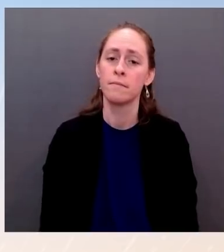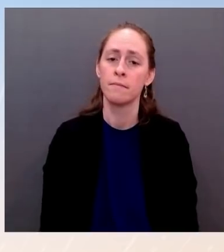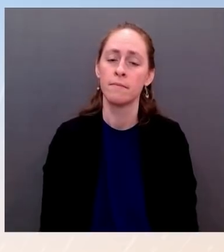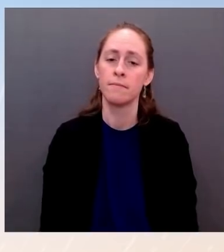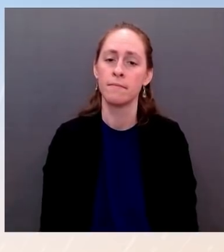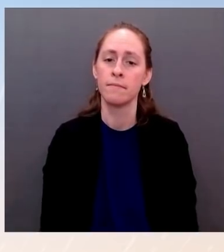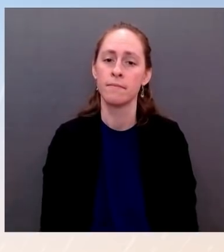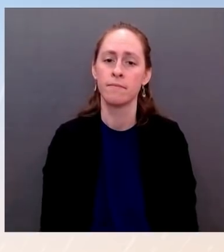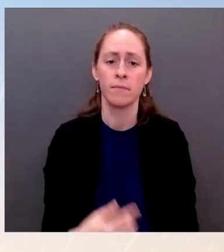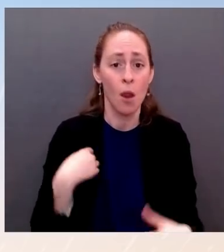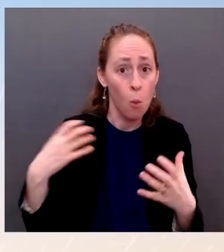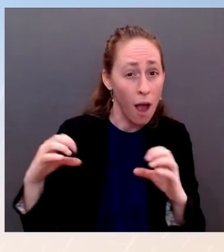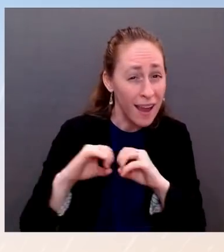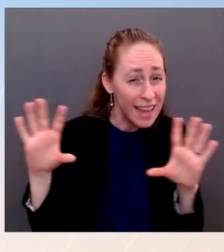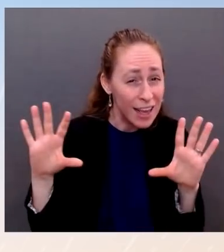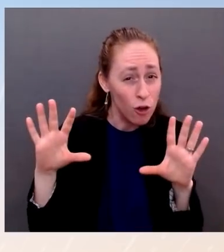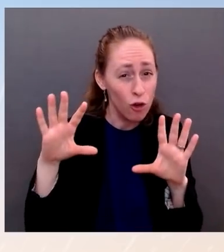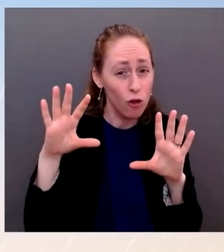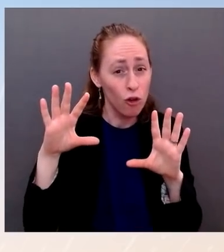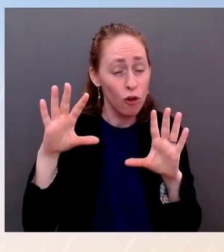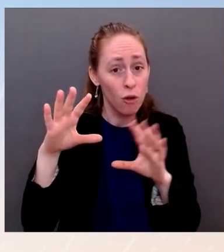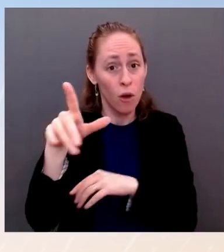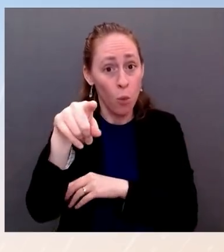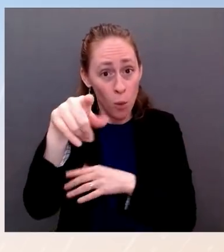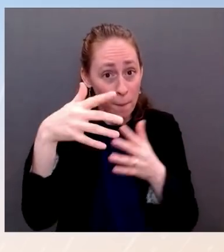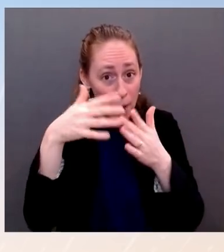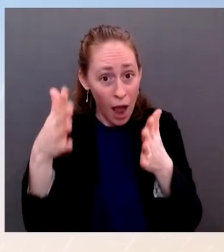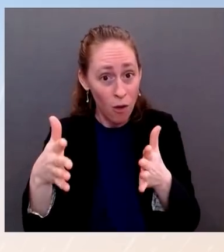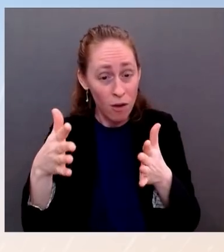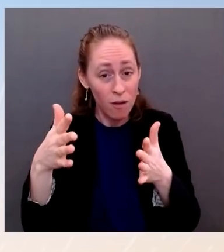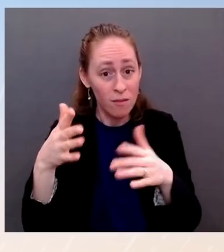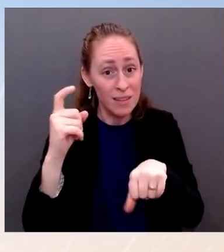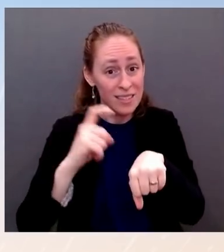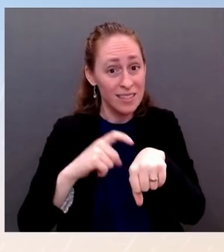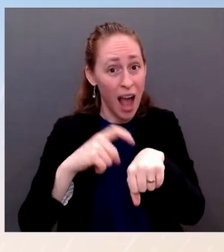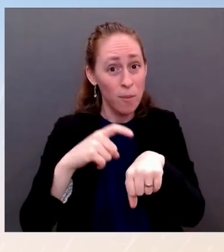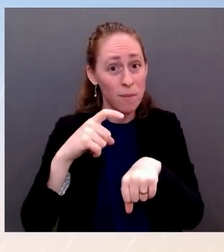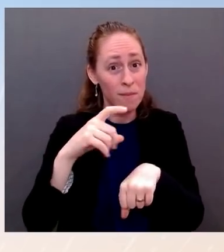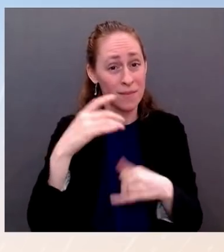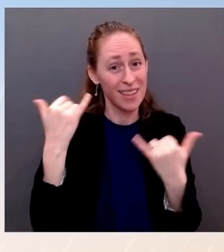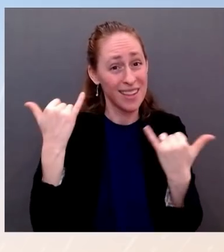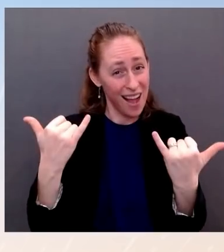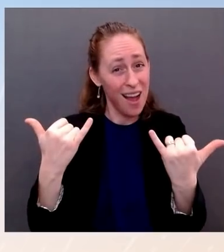and in any event, in the next 24 to 48 hours. We obviously cannot predict the future.